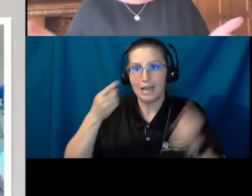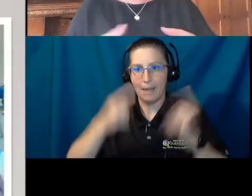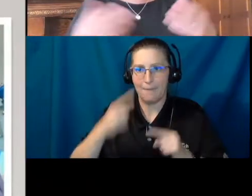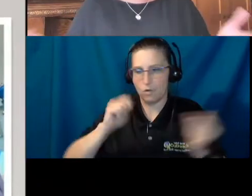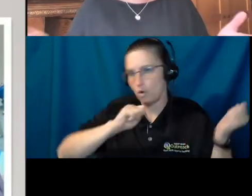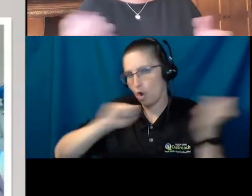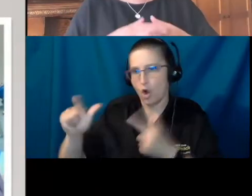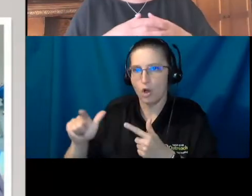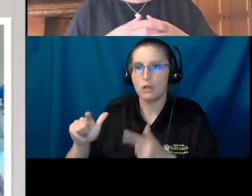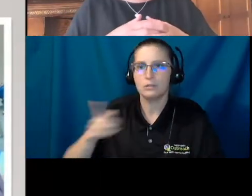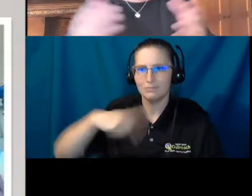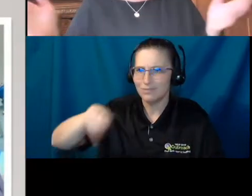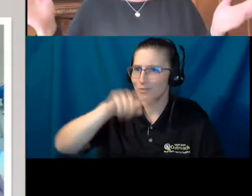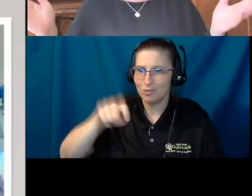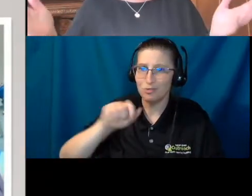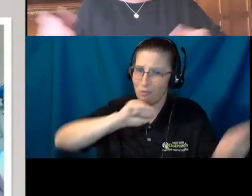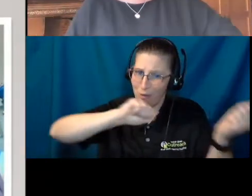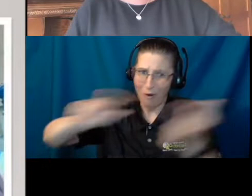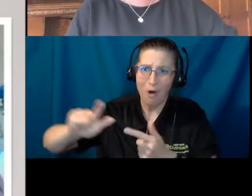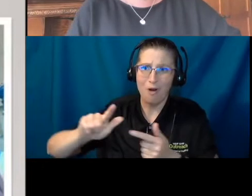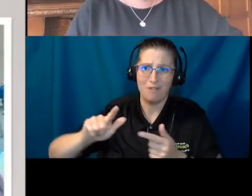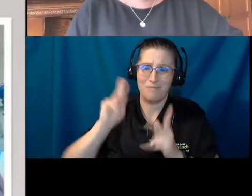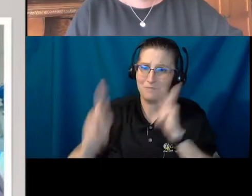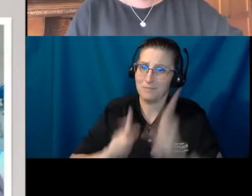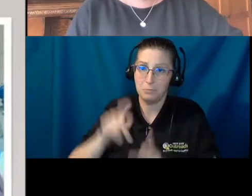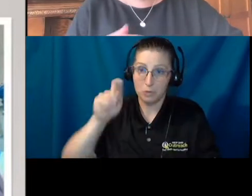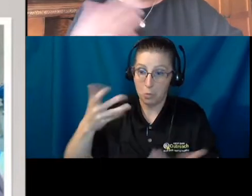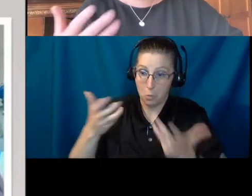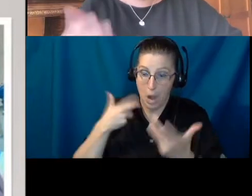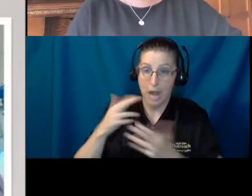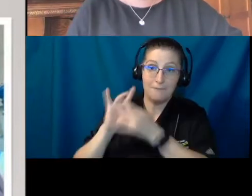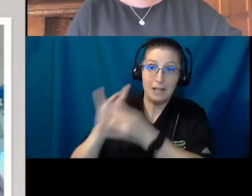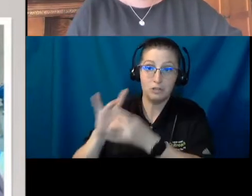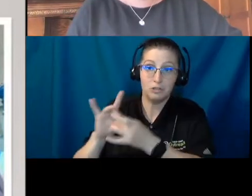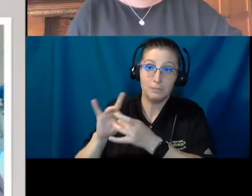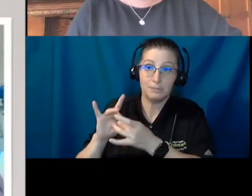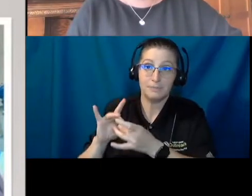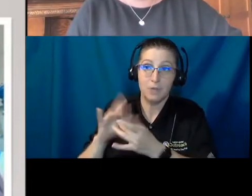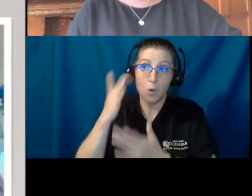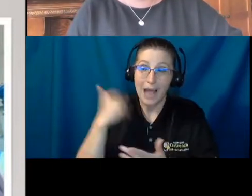should want this for all individuals because relationships with peers are important throughout